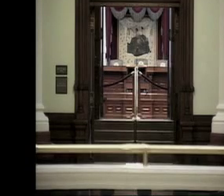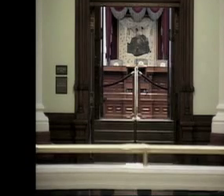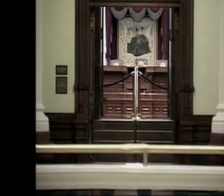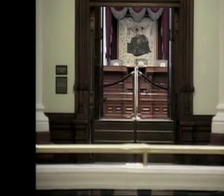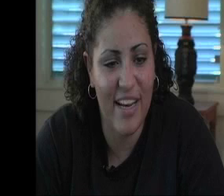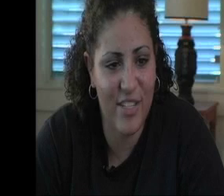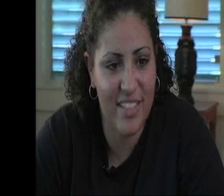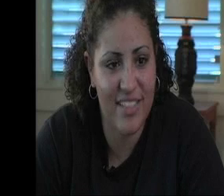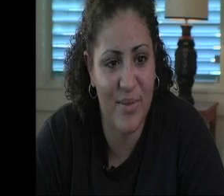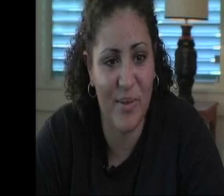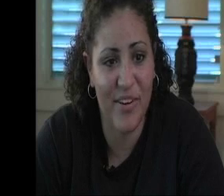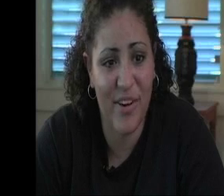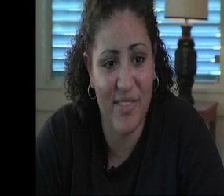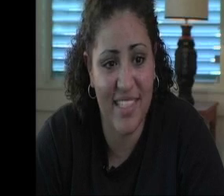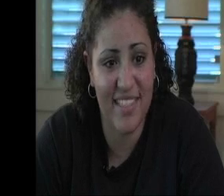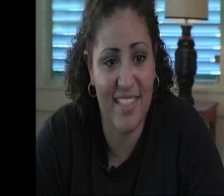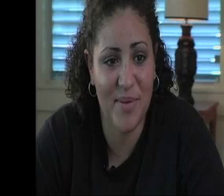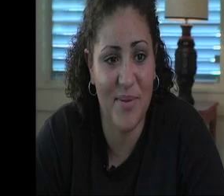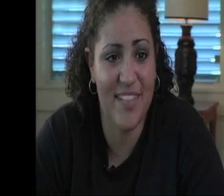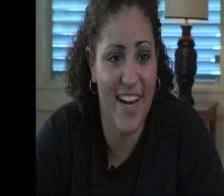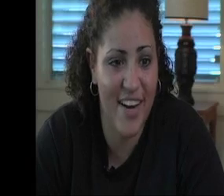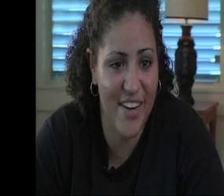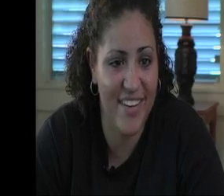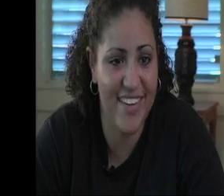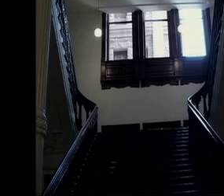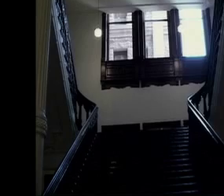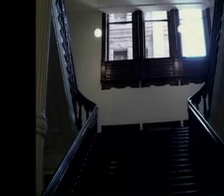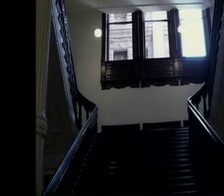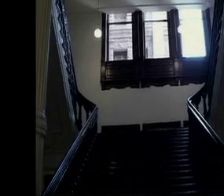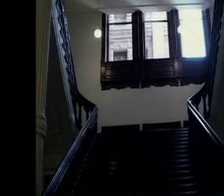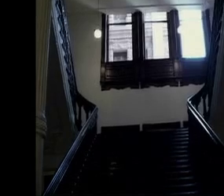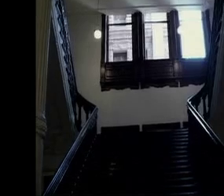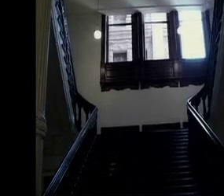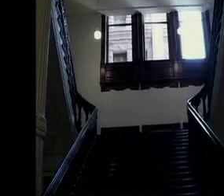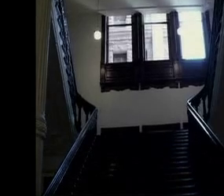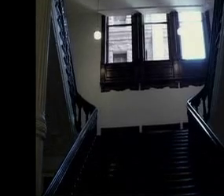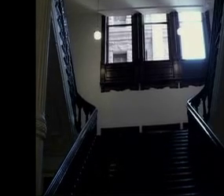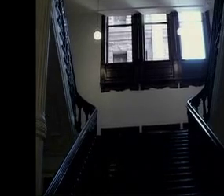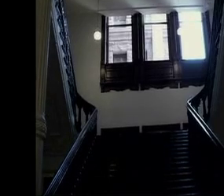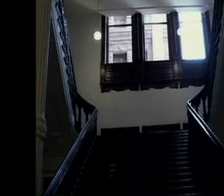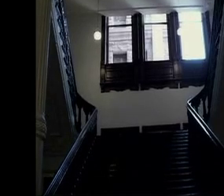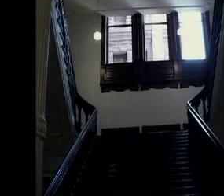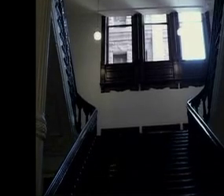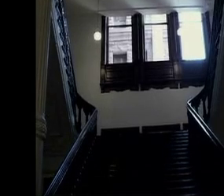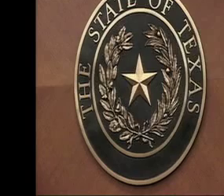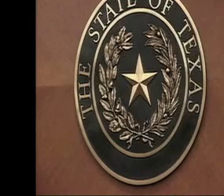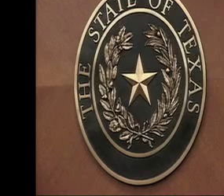We were anxious, we were nervous, we were scared. They sit up at the front behind, you know, their big desks,